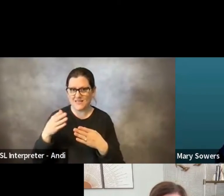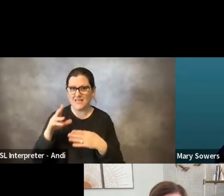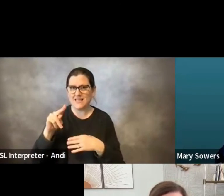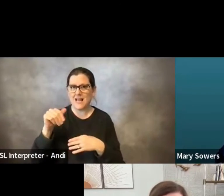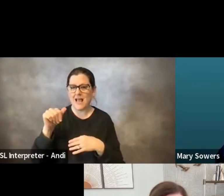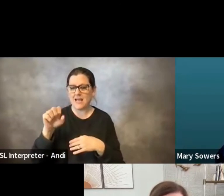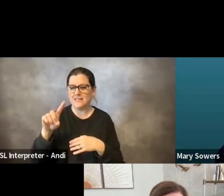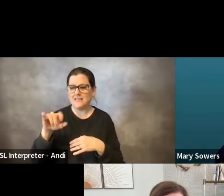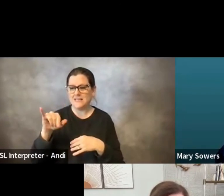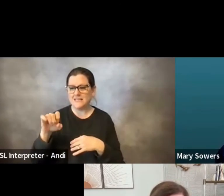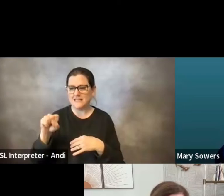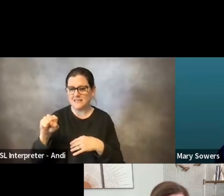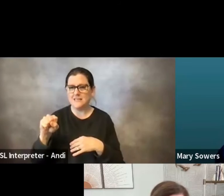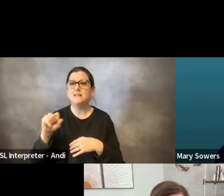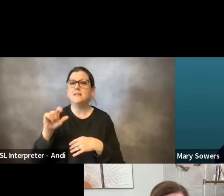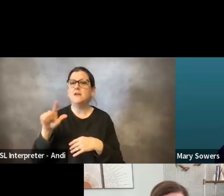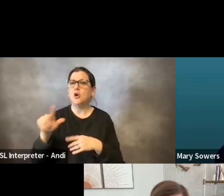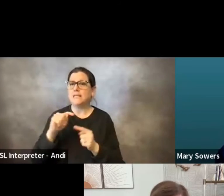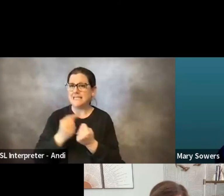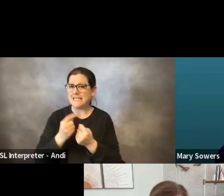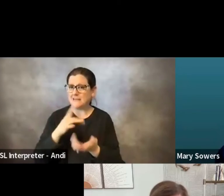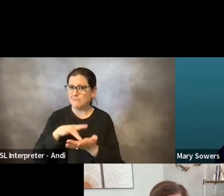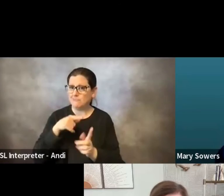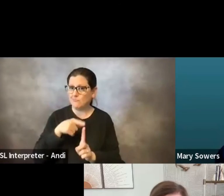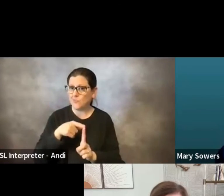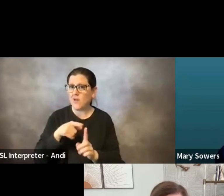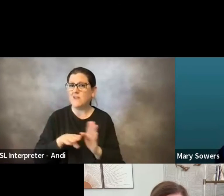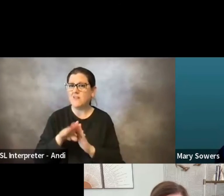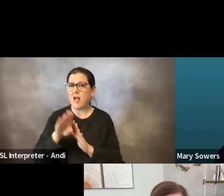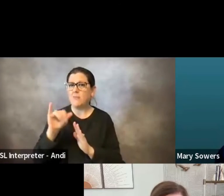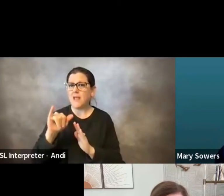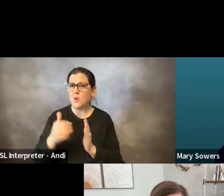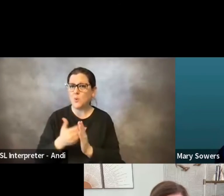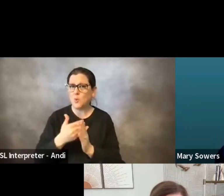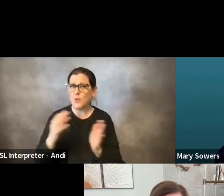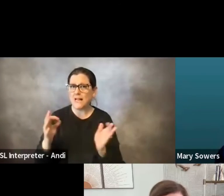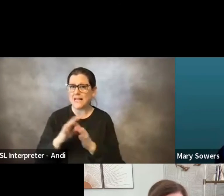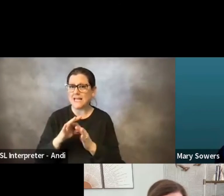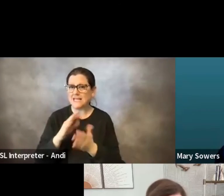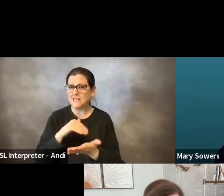been right in the middle of developing this new LINK Center. So Mary, I know you brought some